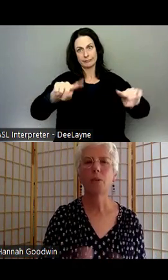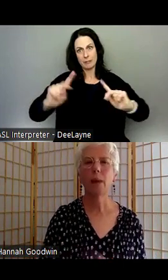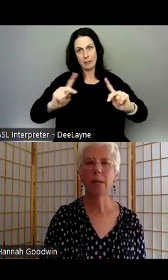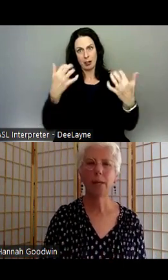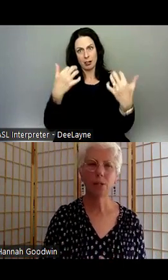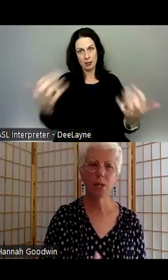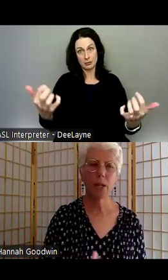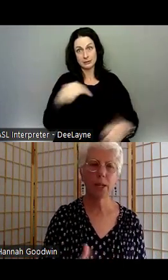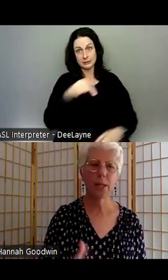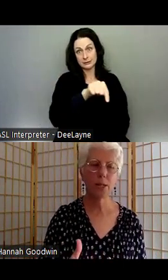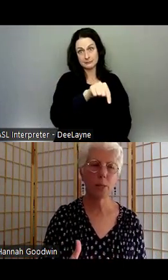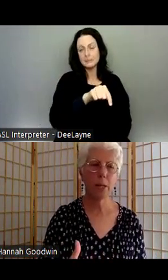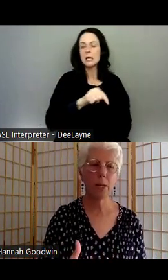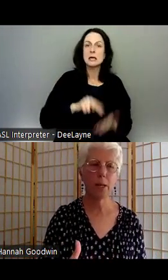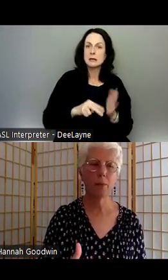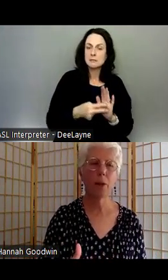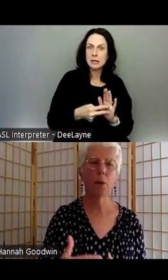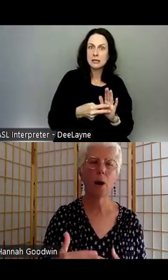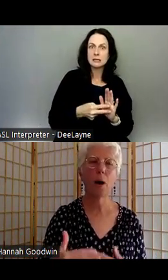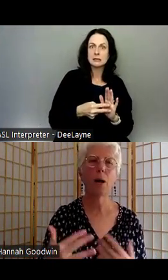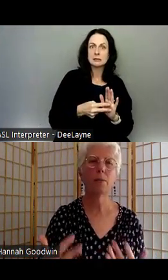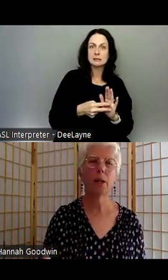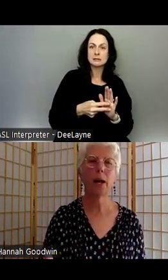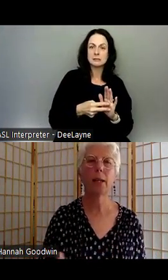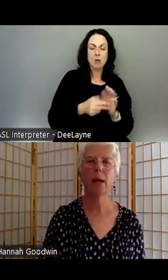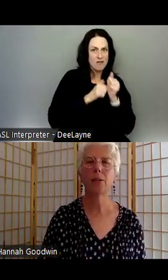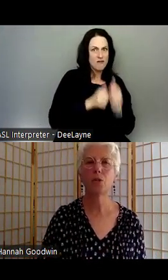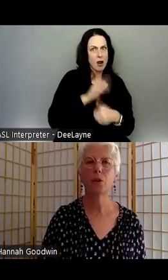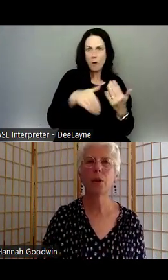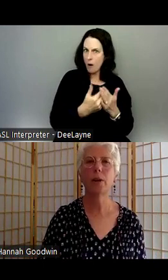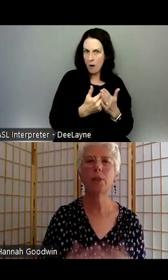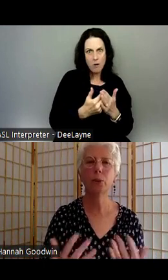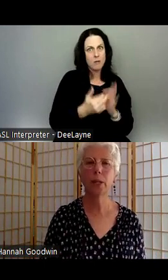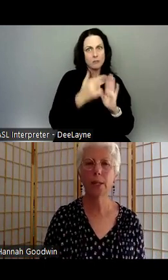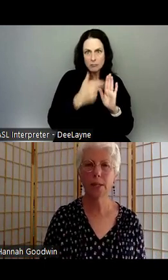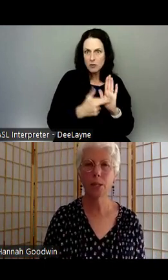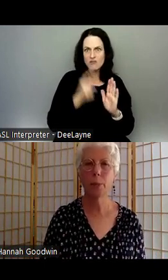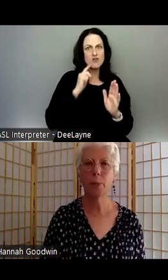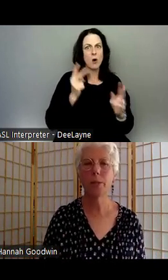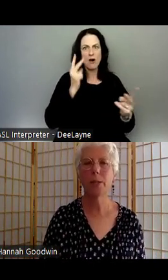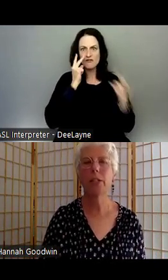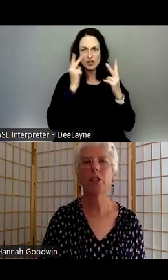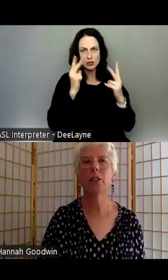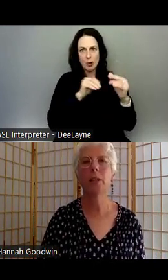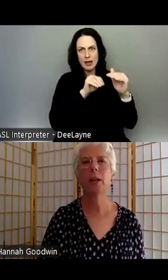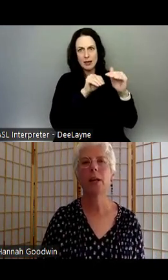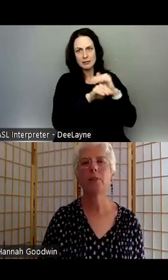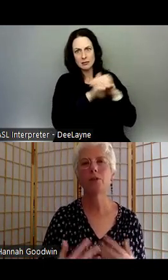So that means it needs to be, follow all of the guidelines for a visually accessible presentation.